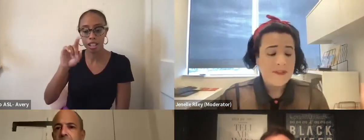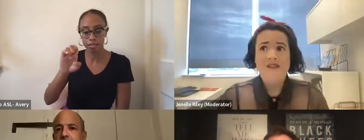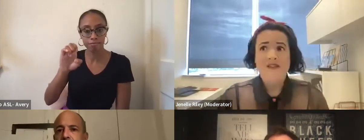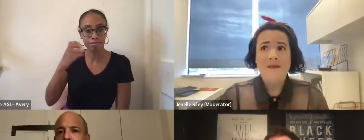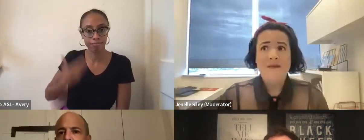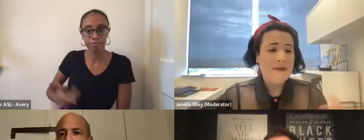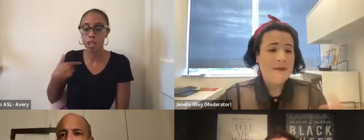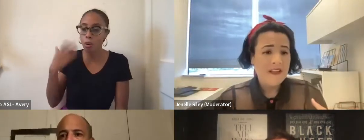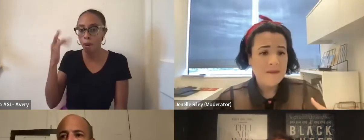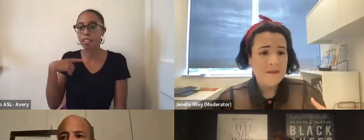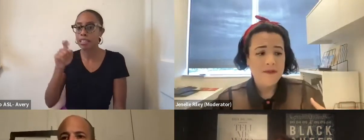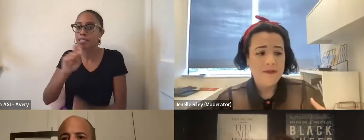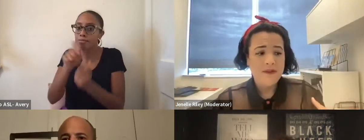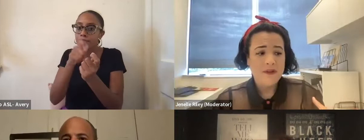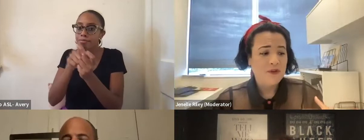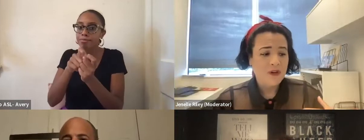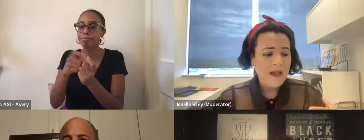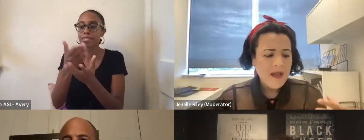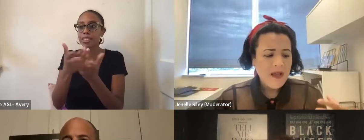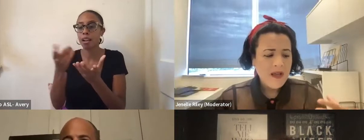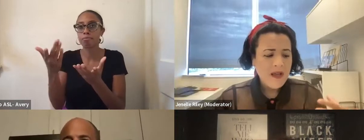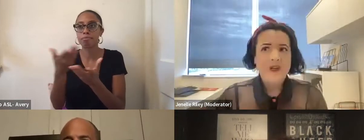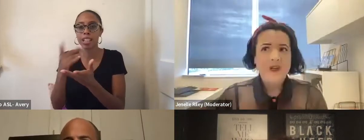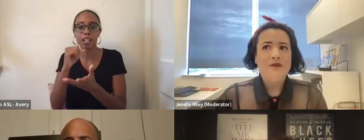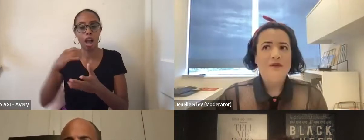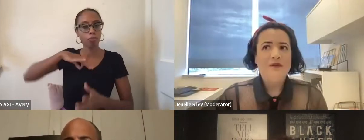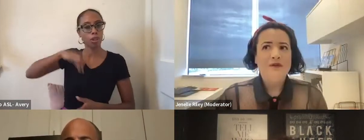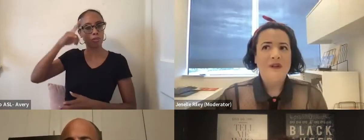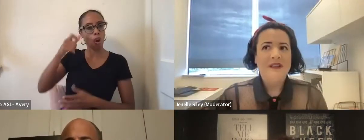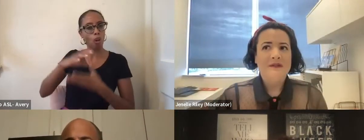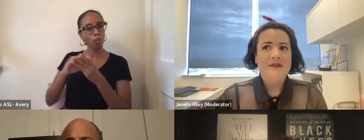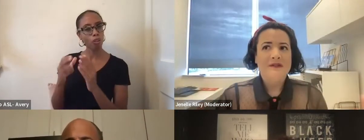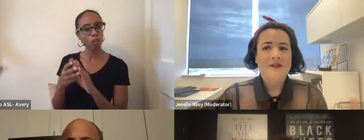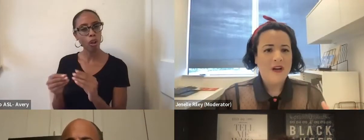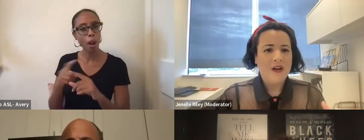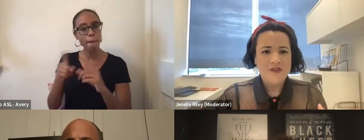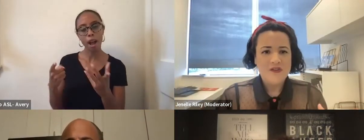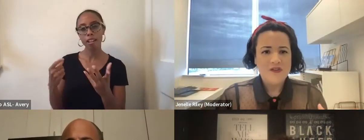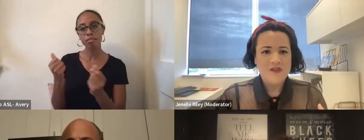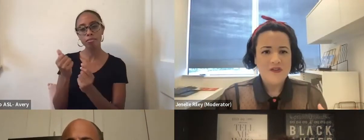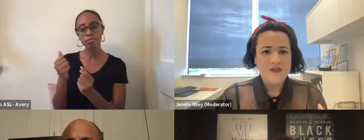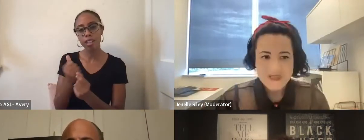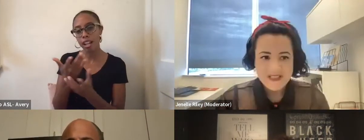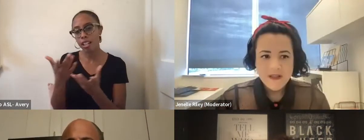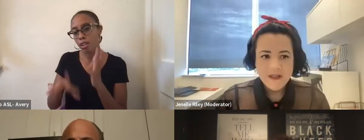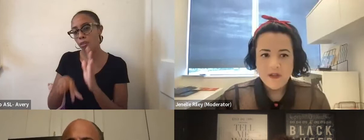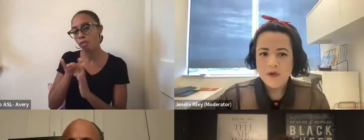Was there anything that you found that really surprised you for whatever reason you couldn't fit it into the movie?